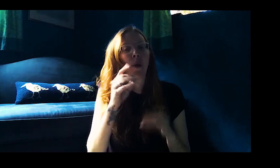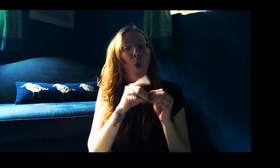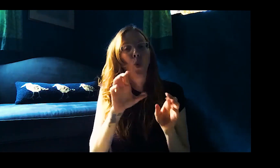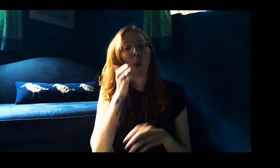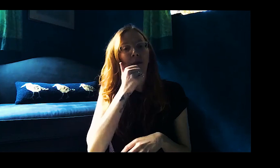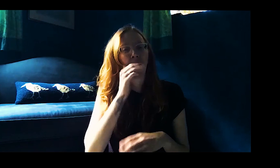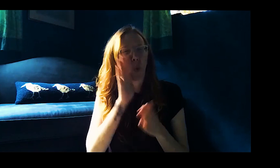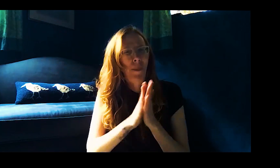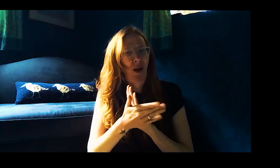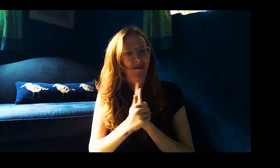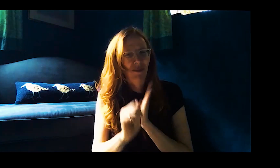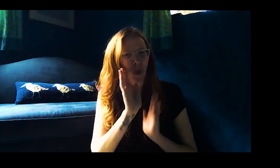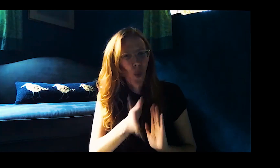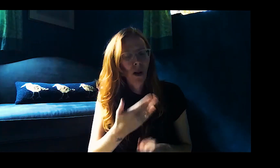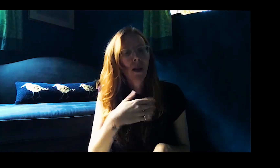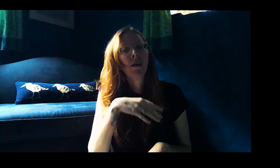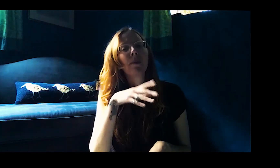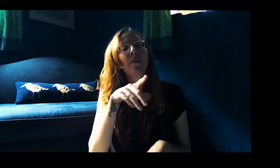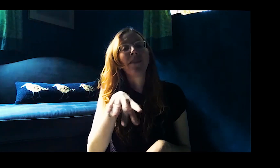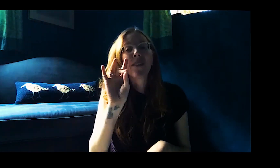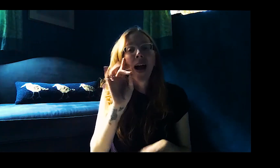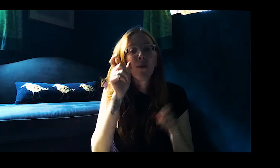If you do it every day, and play around you'll gather the skills. And please reach out to